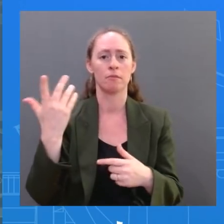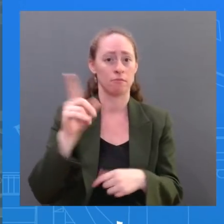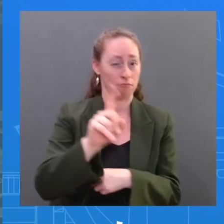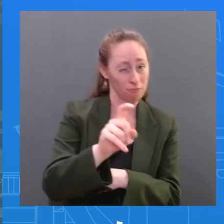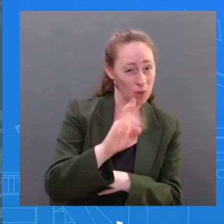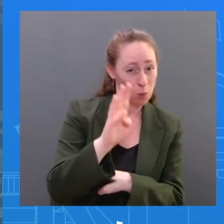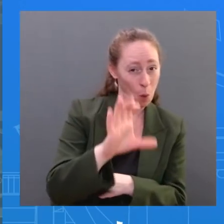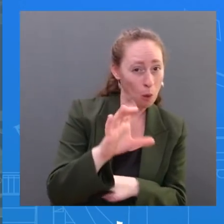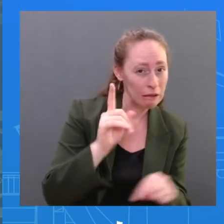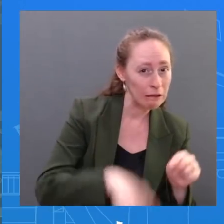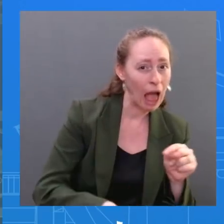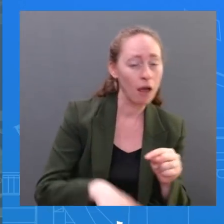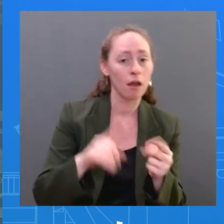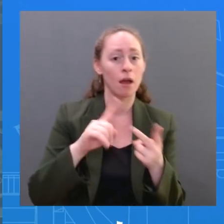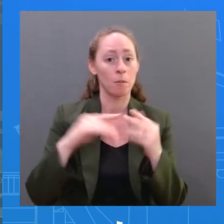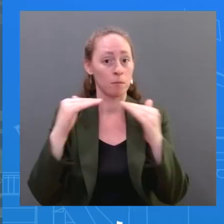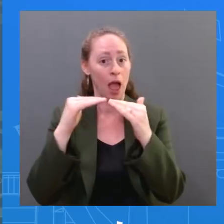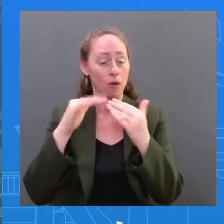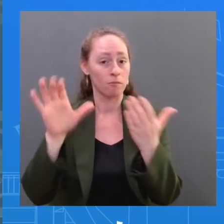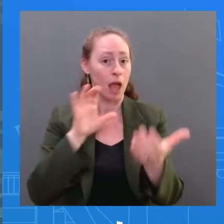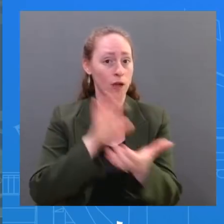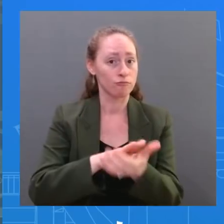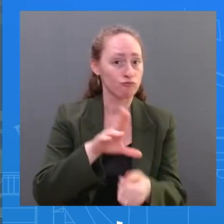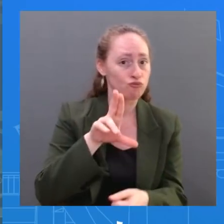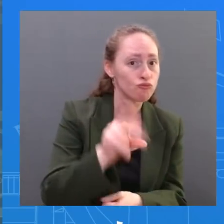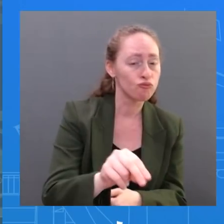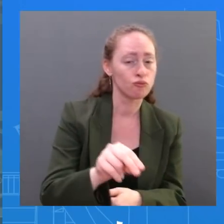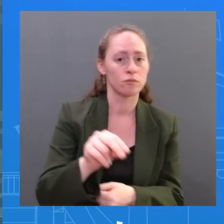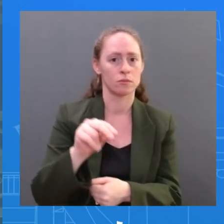in the past two week -- two weeks -- whether it is the two executive authorities